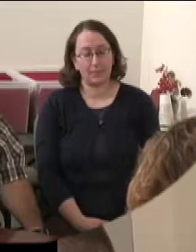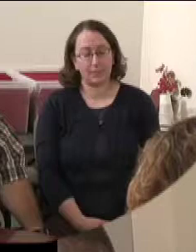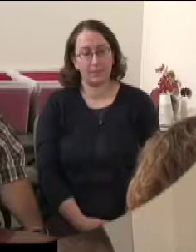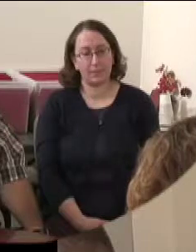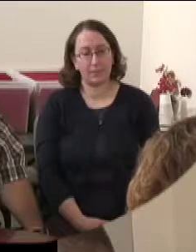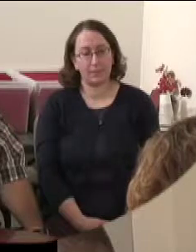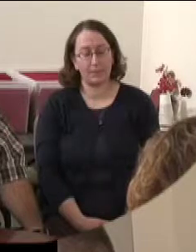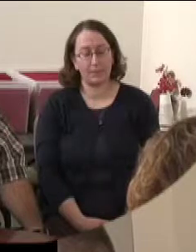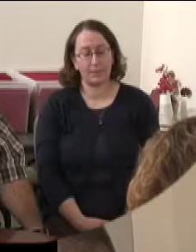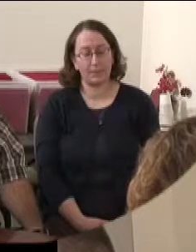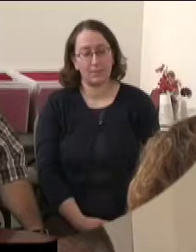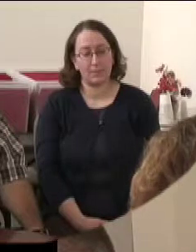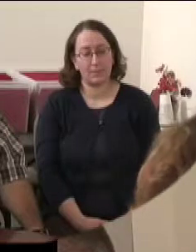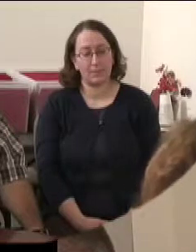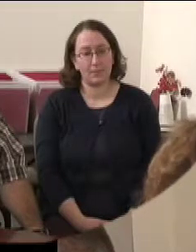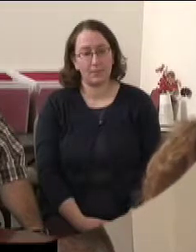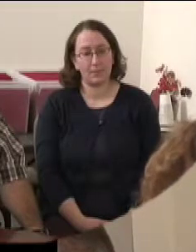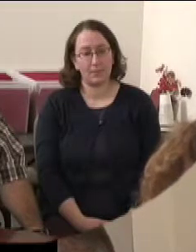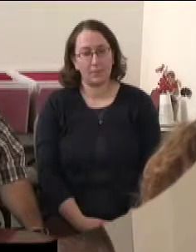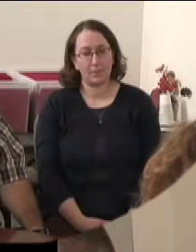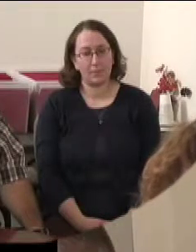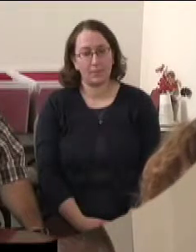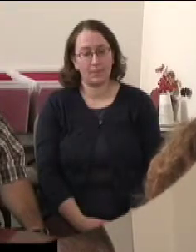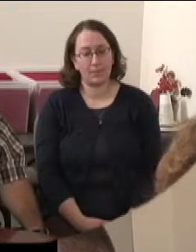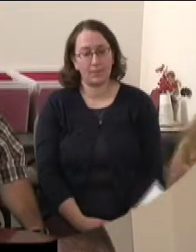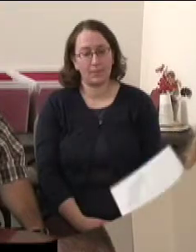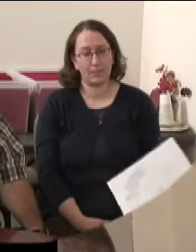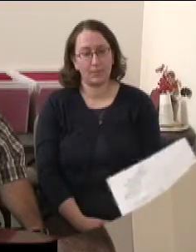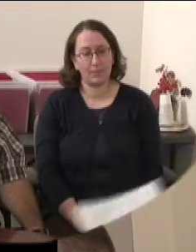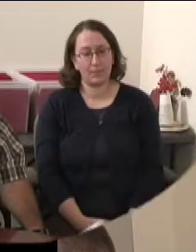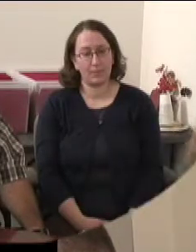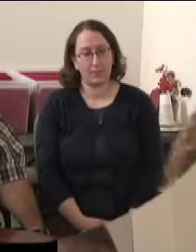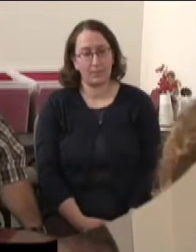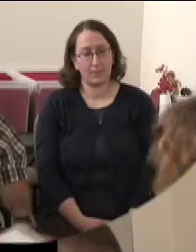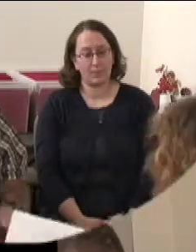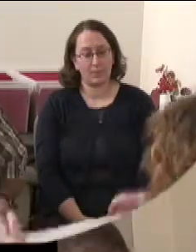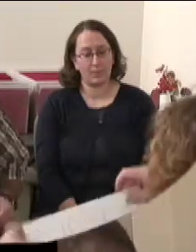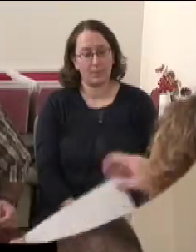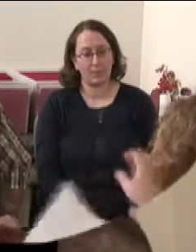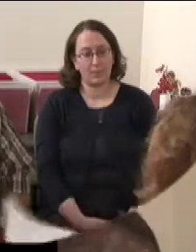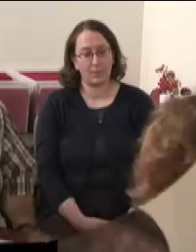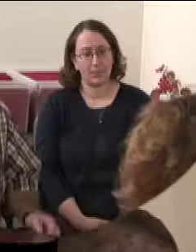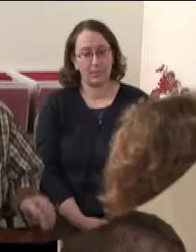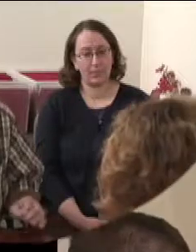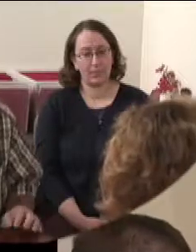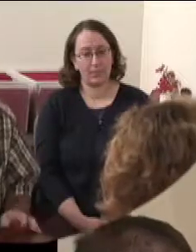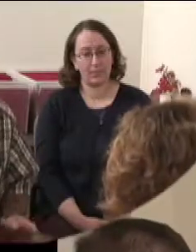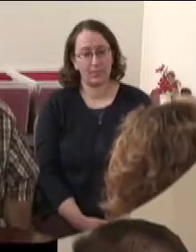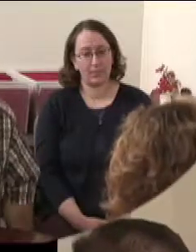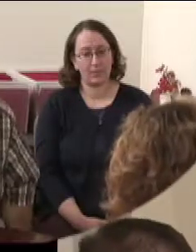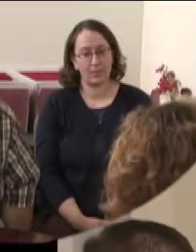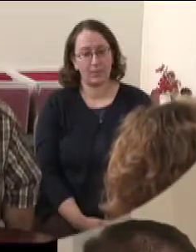So the program cost, I know you wrote down the program cost here,